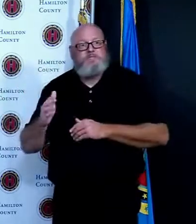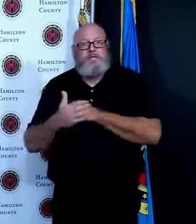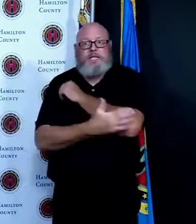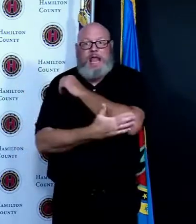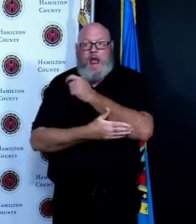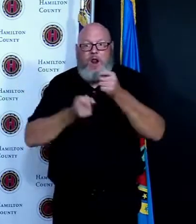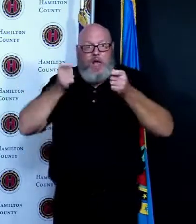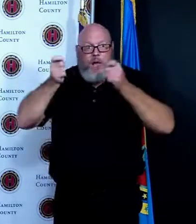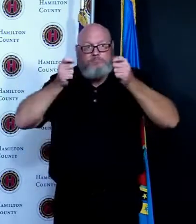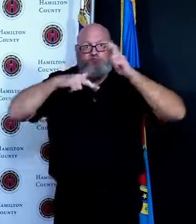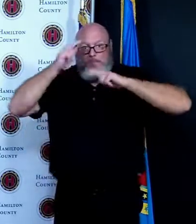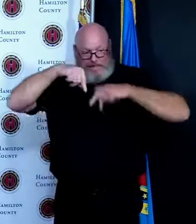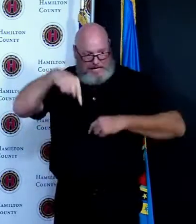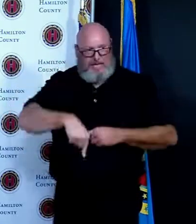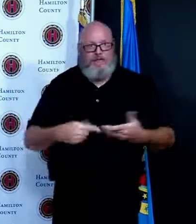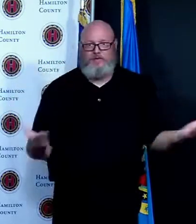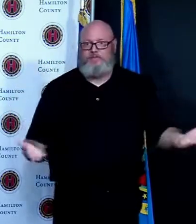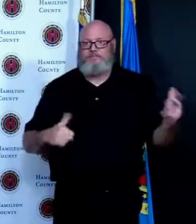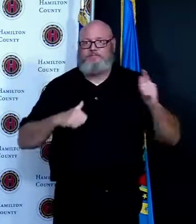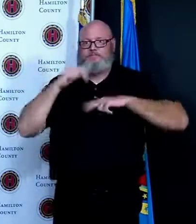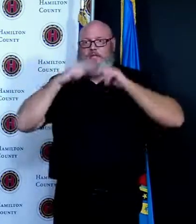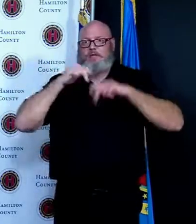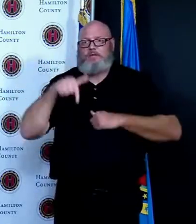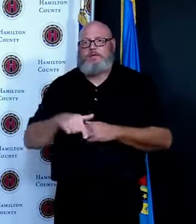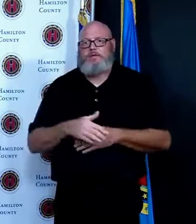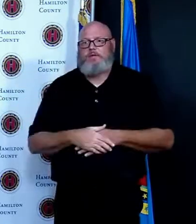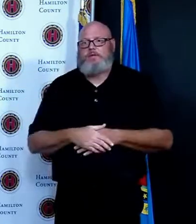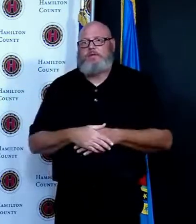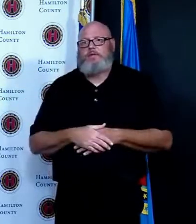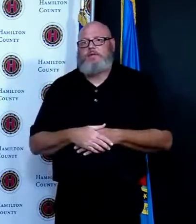get the services they need so when you come to our buildings you're going to see lots of